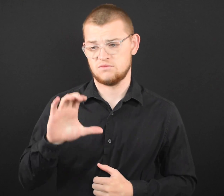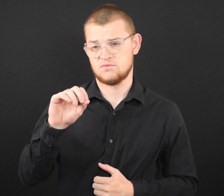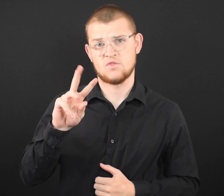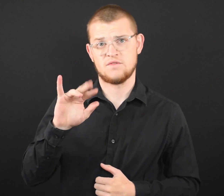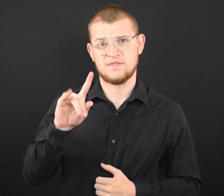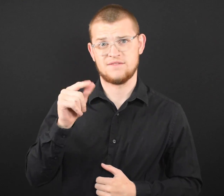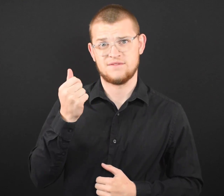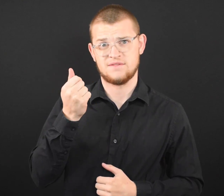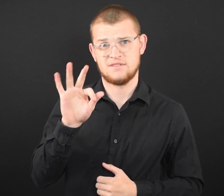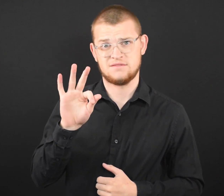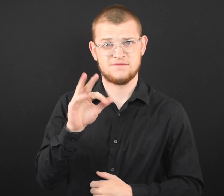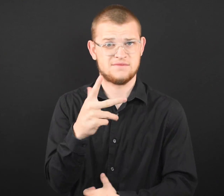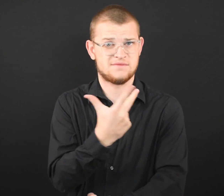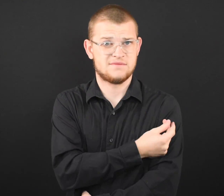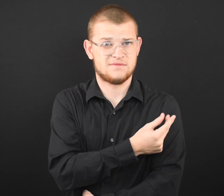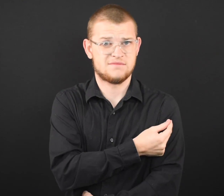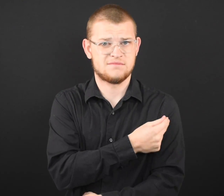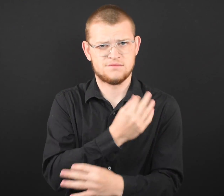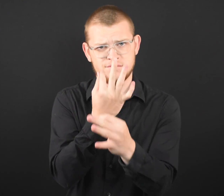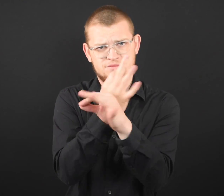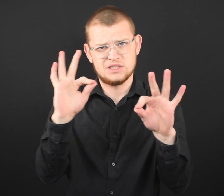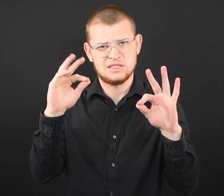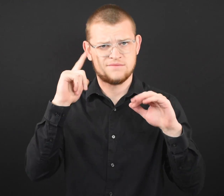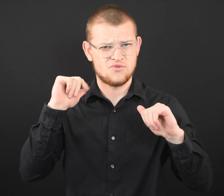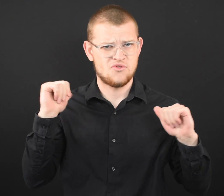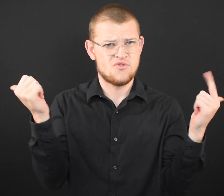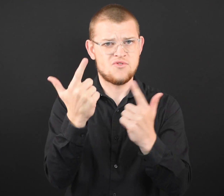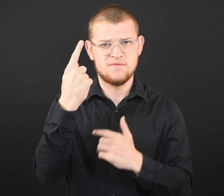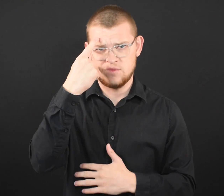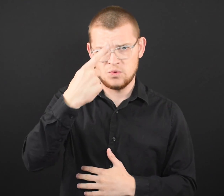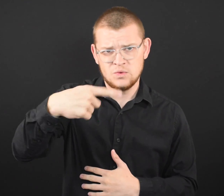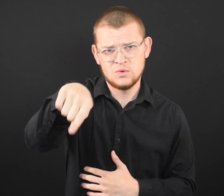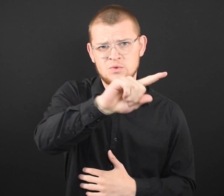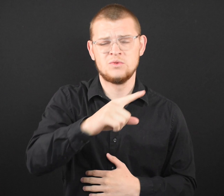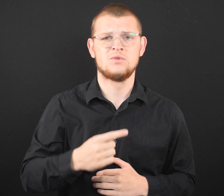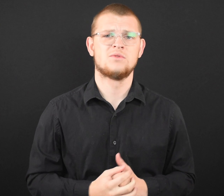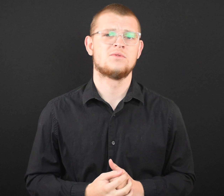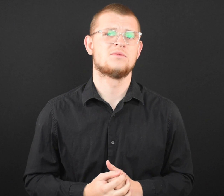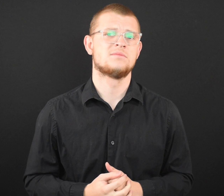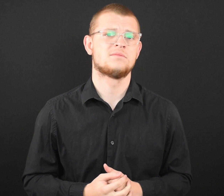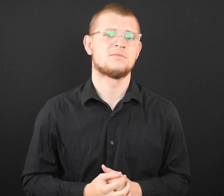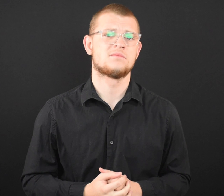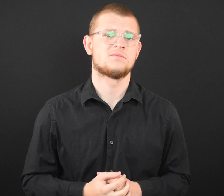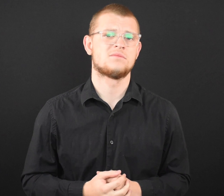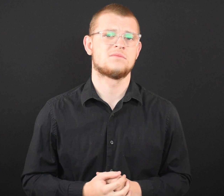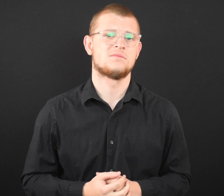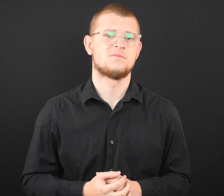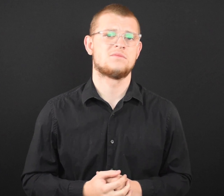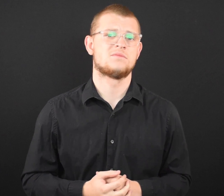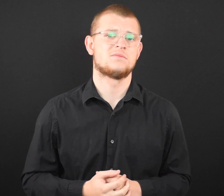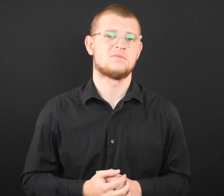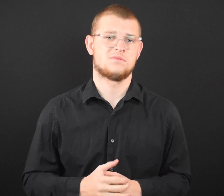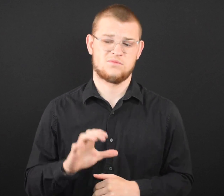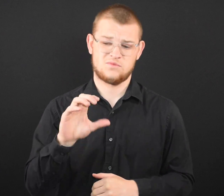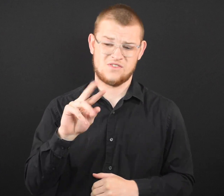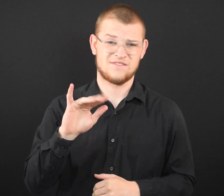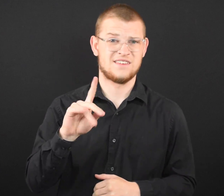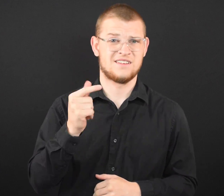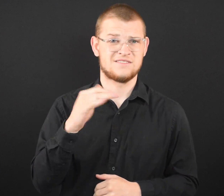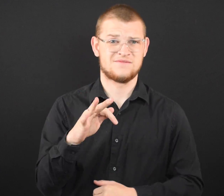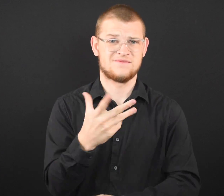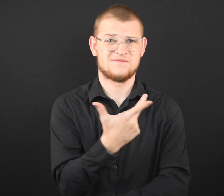COVID-19 vaccine will be free for you. COVID-19 vaccine will be provided